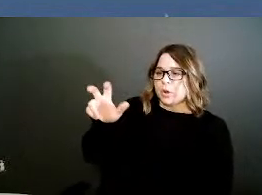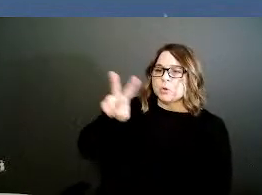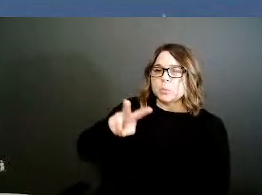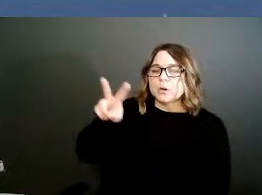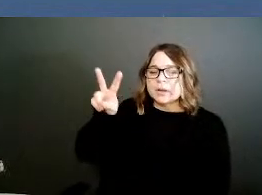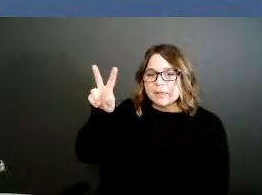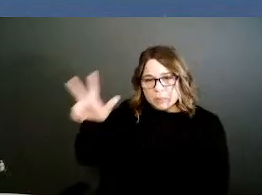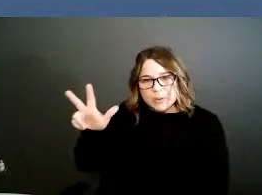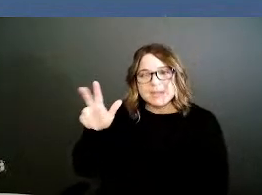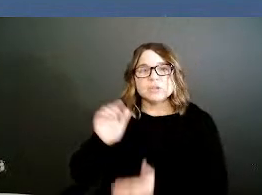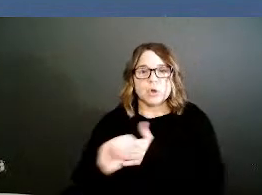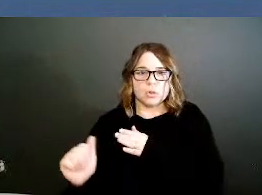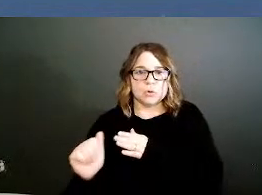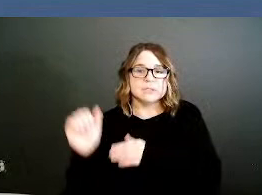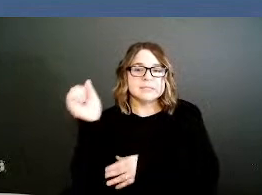YES, MY SUGGESTION OF ABOUT $65,000 IS LOWER.